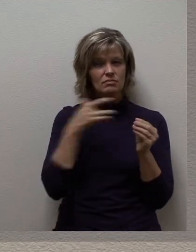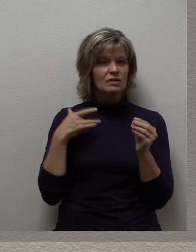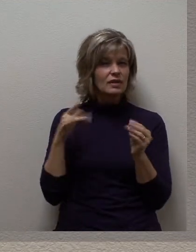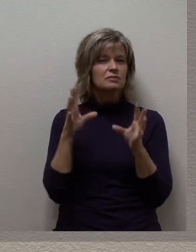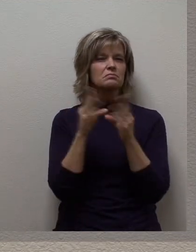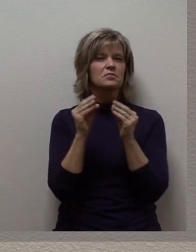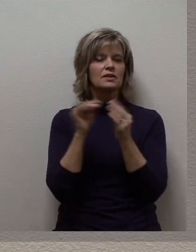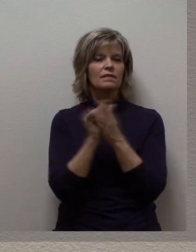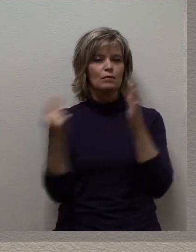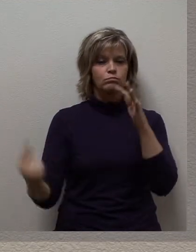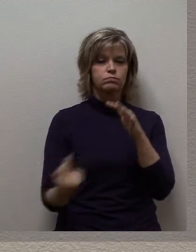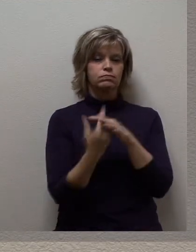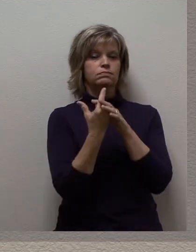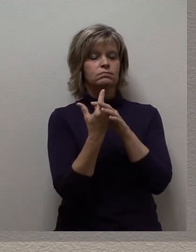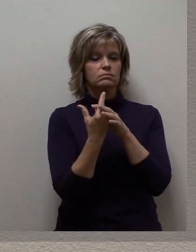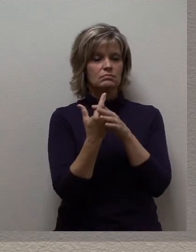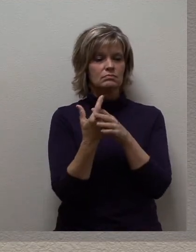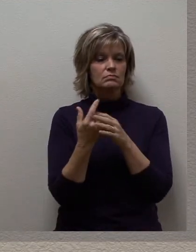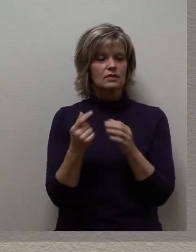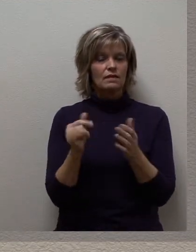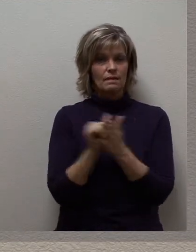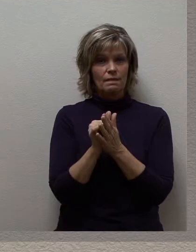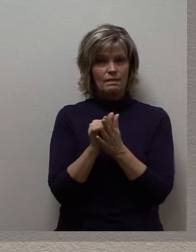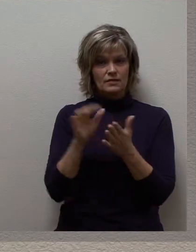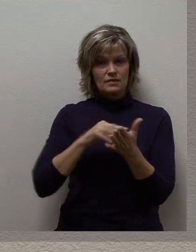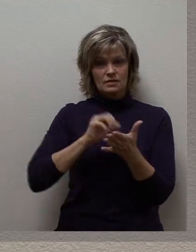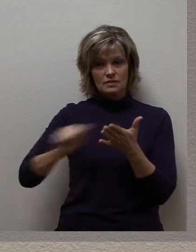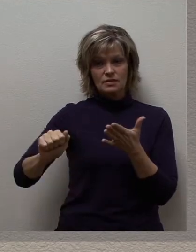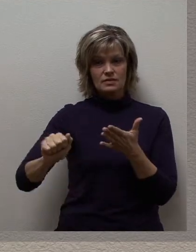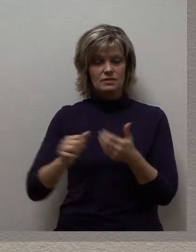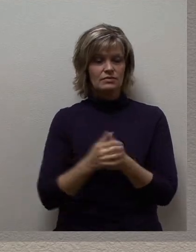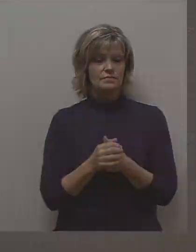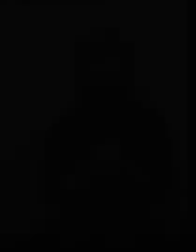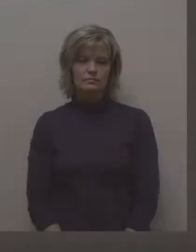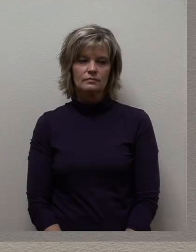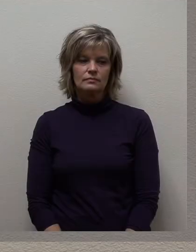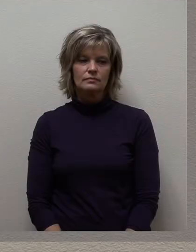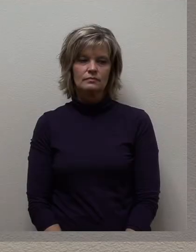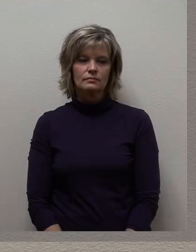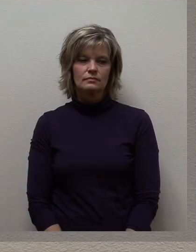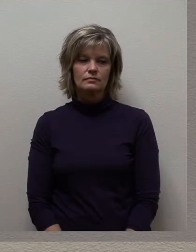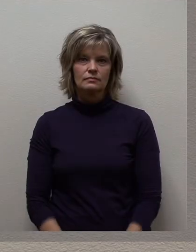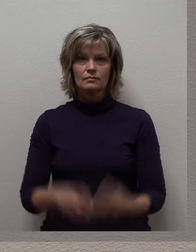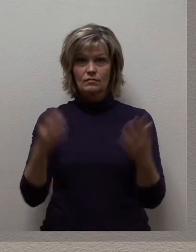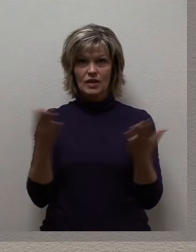meetings that came up through this disaster. Here in the Minot area I think we